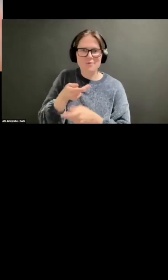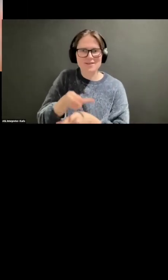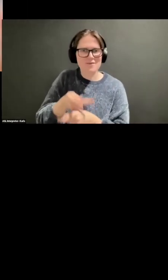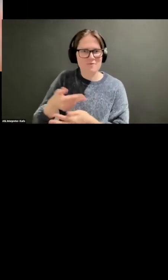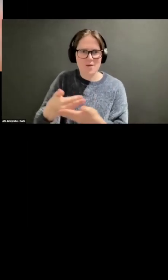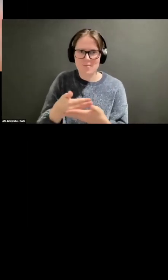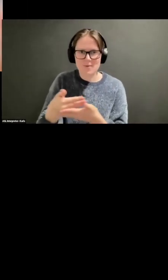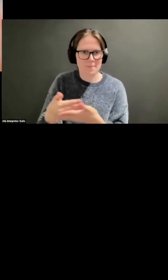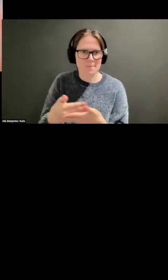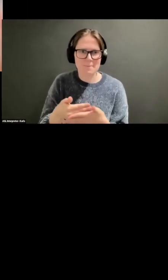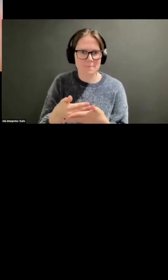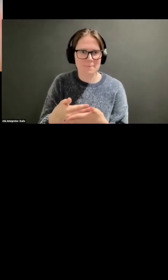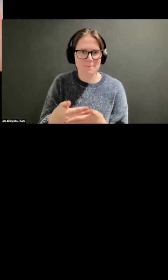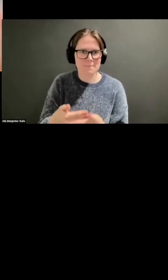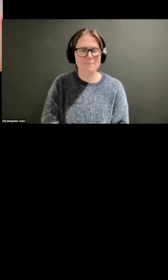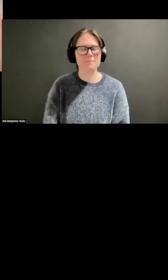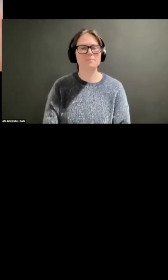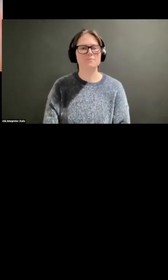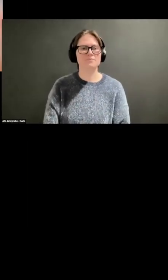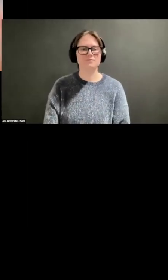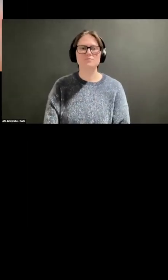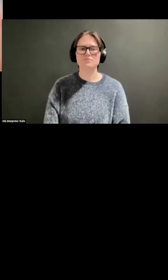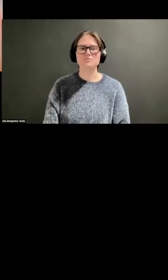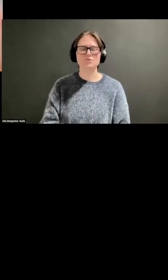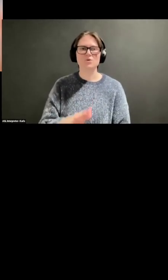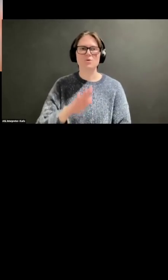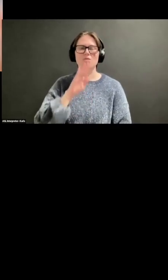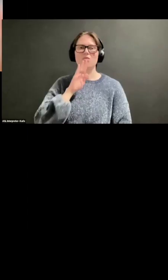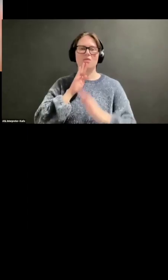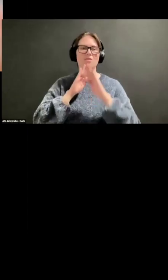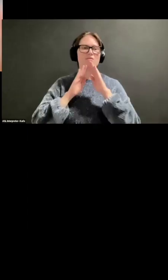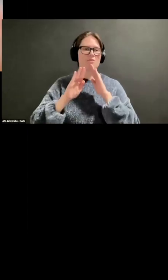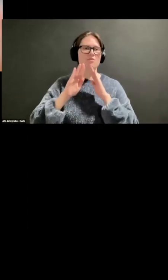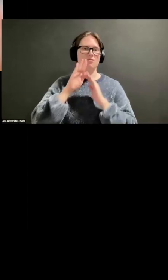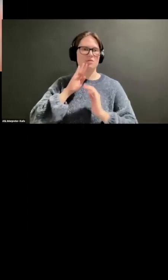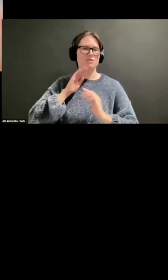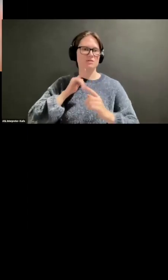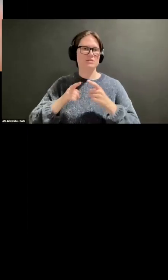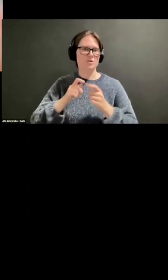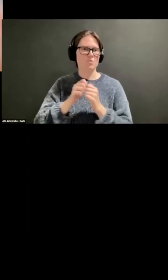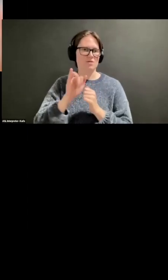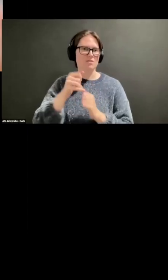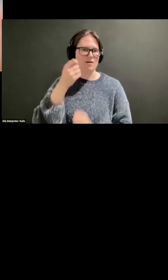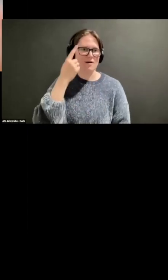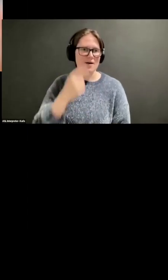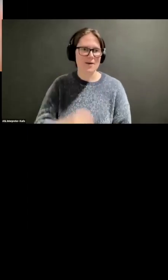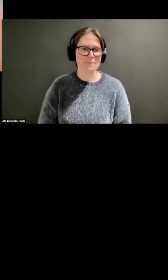So you're going to deal with that. Just know as a person who is disabled, whether it